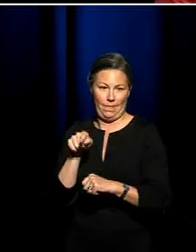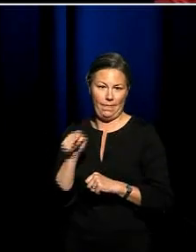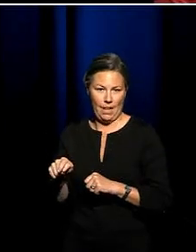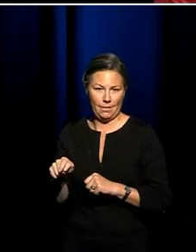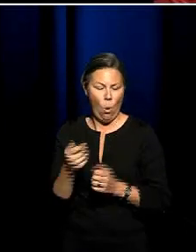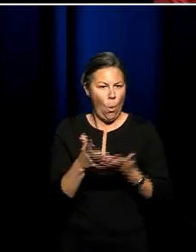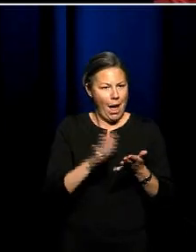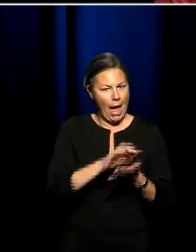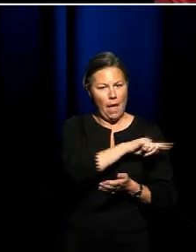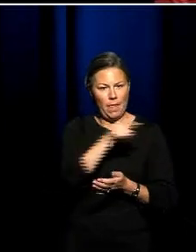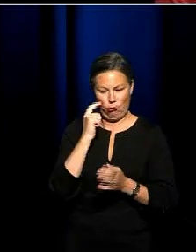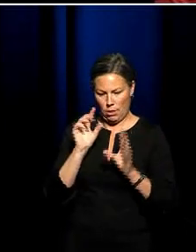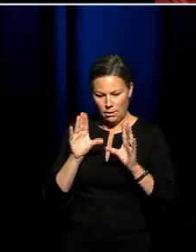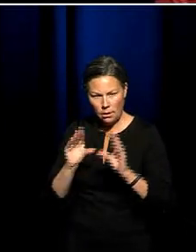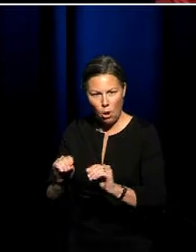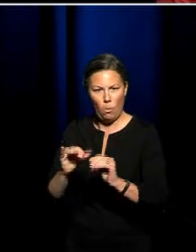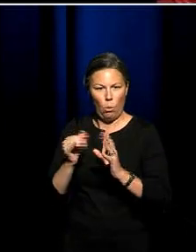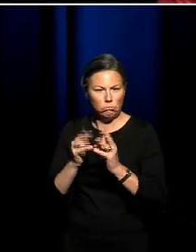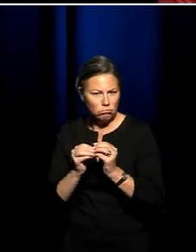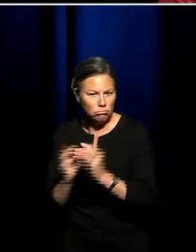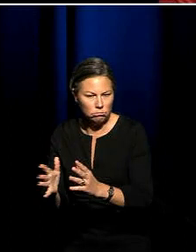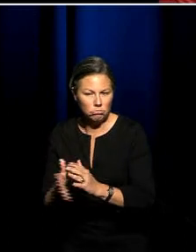subject matter of our inquiry is much more open-ended,